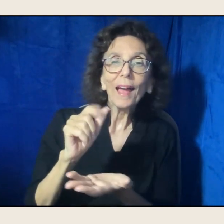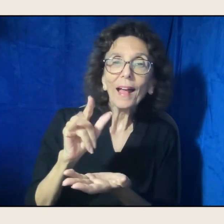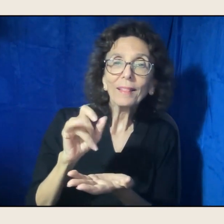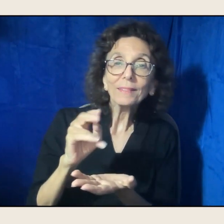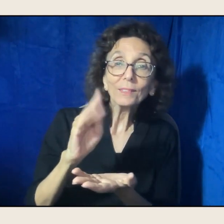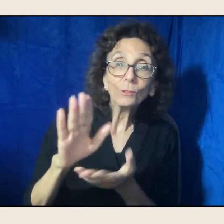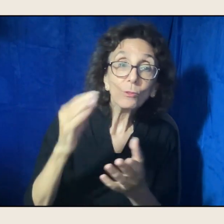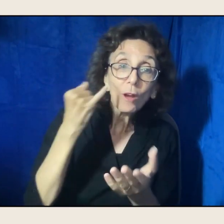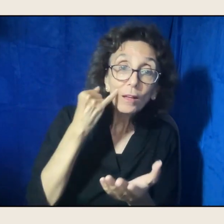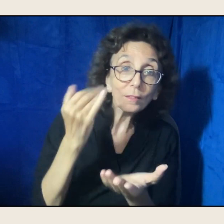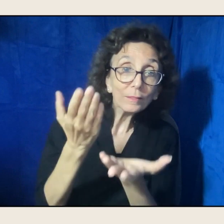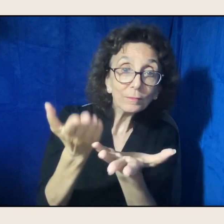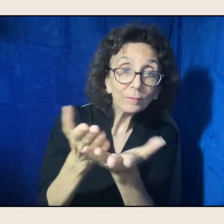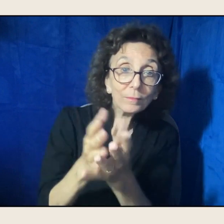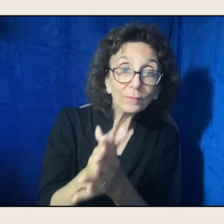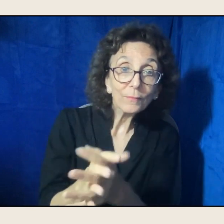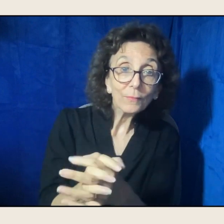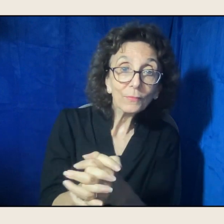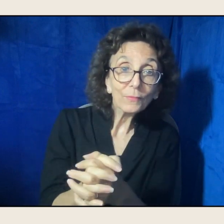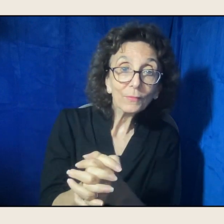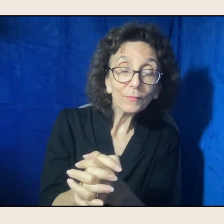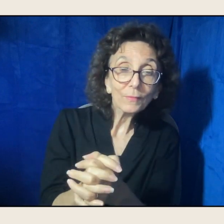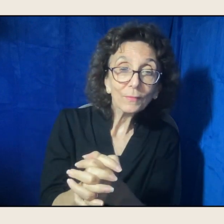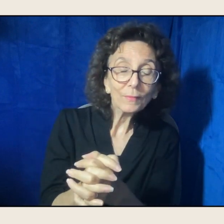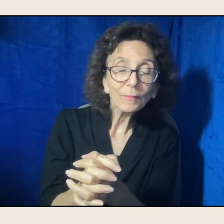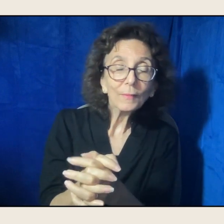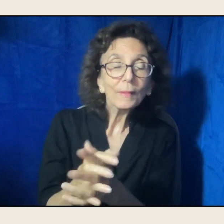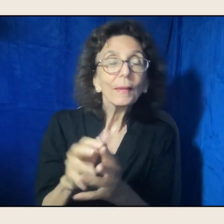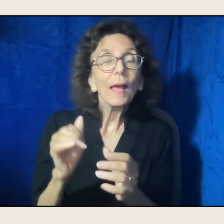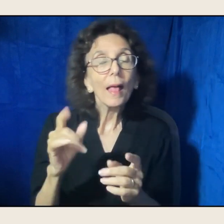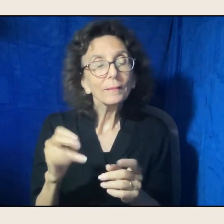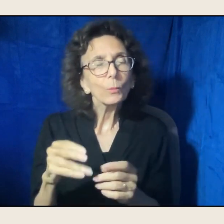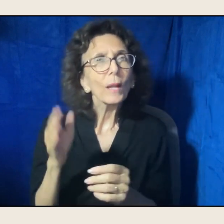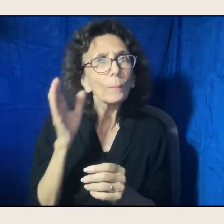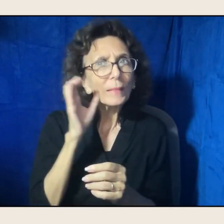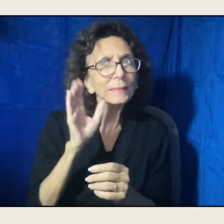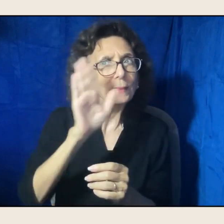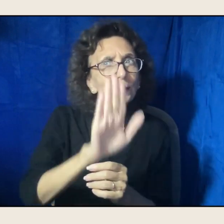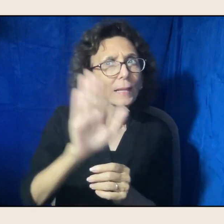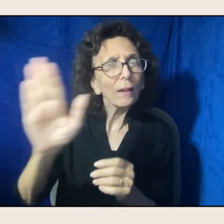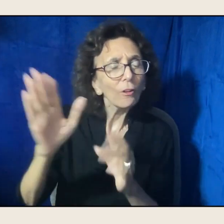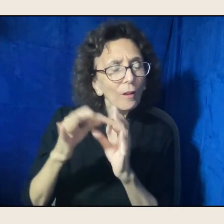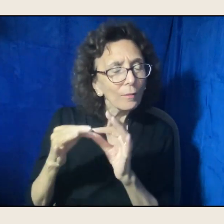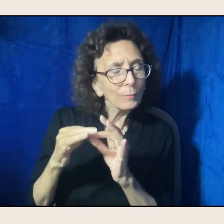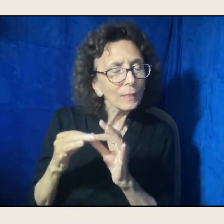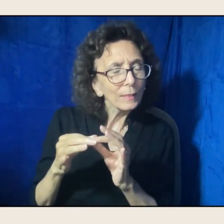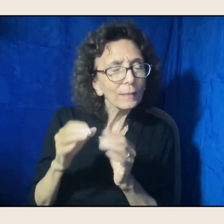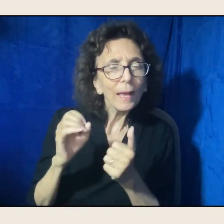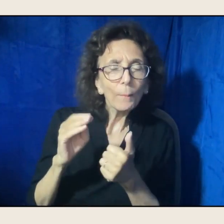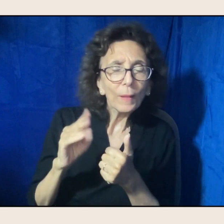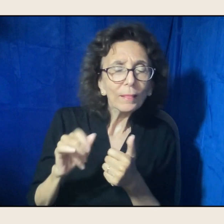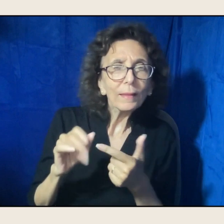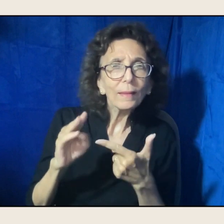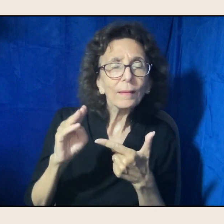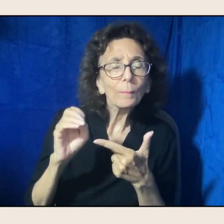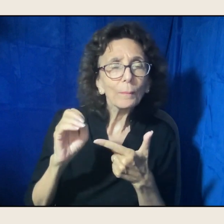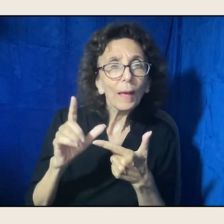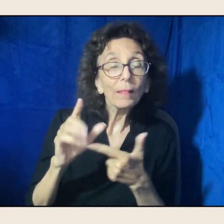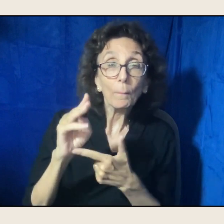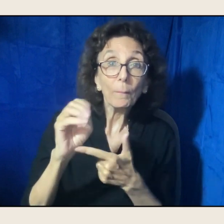You know, listening to Emily and Mel, especially, you know, as Mel touched on community, and oftentimes, you know,